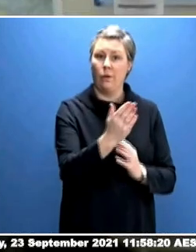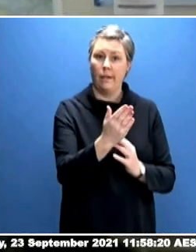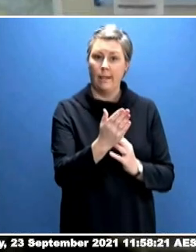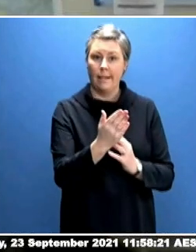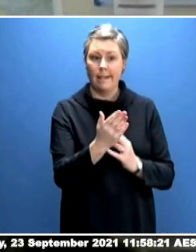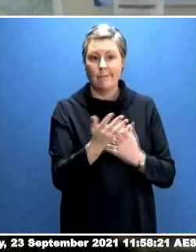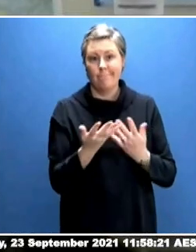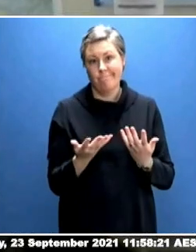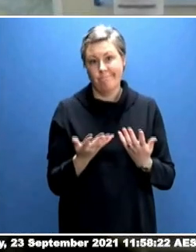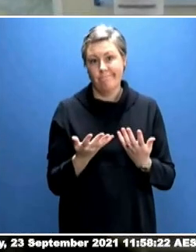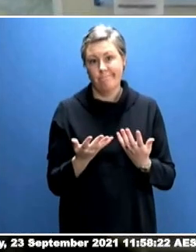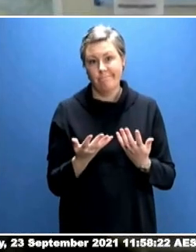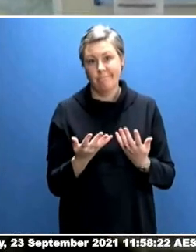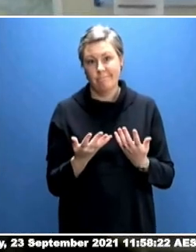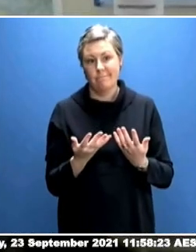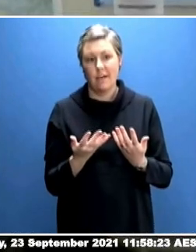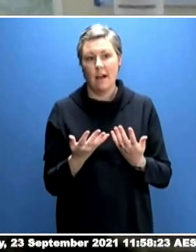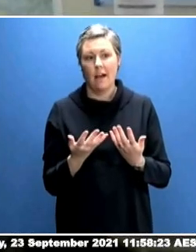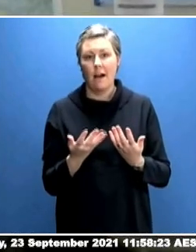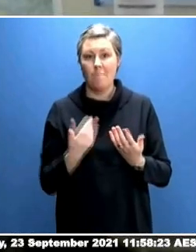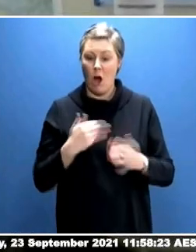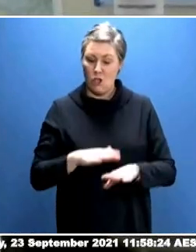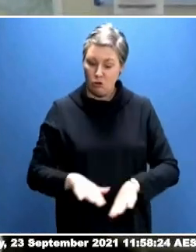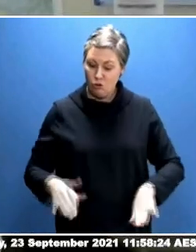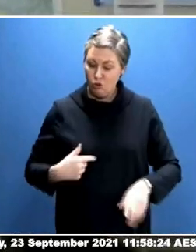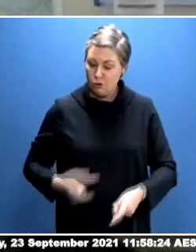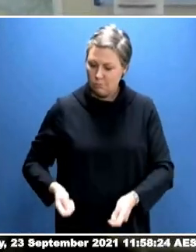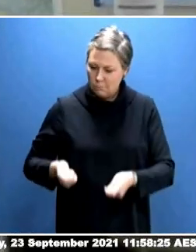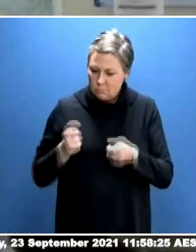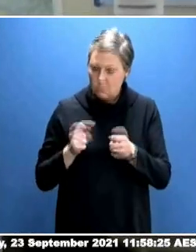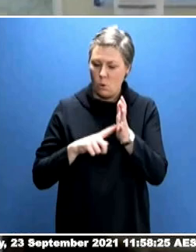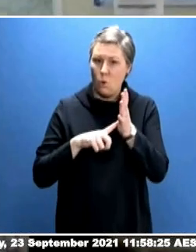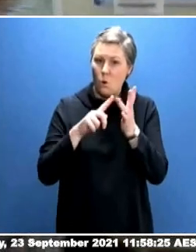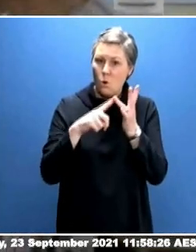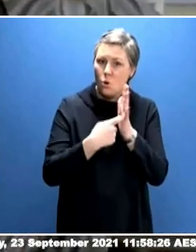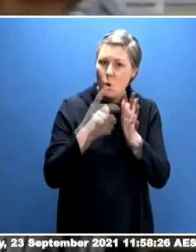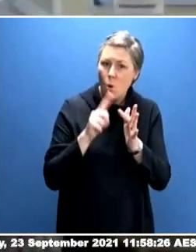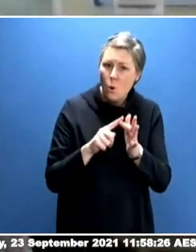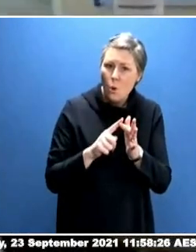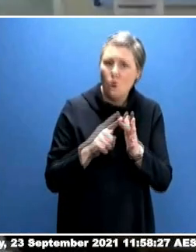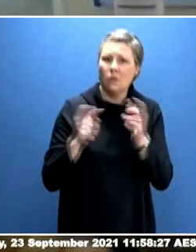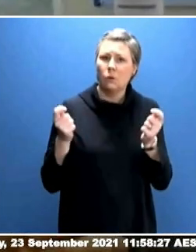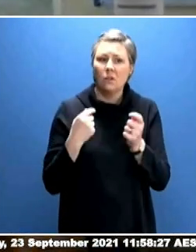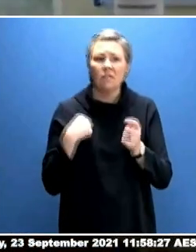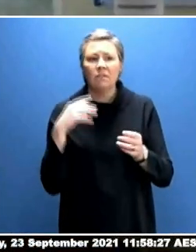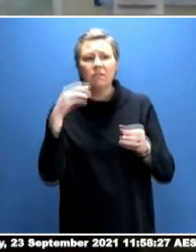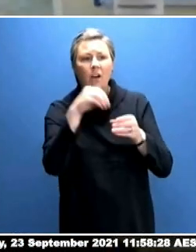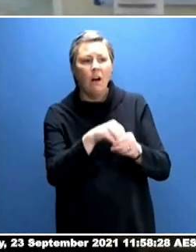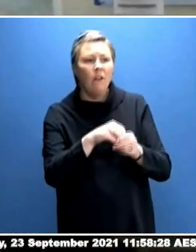taking my children through traditional lore ceremony, being involved in cultural activities, having an understanding